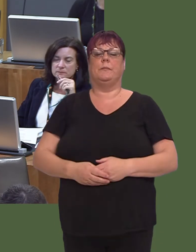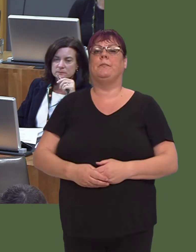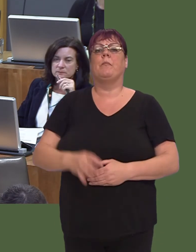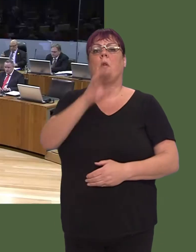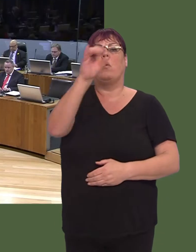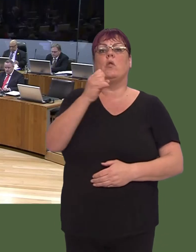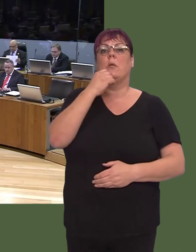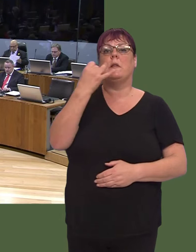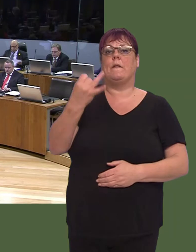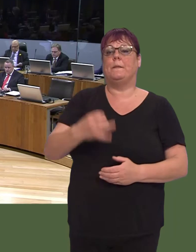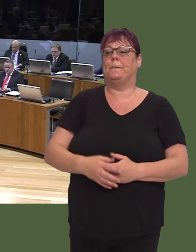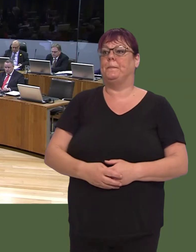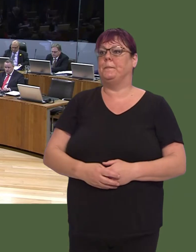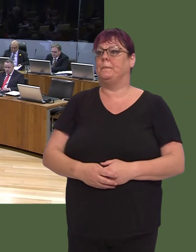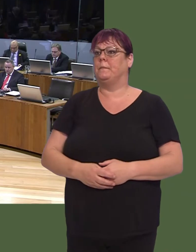Mark Reckless AM: 7.